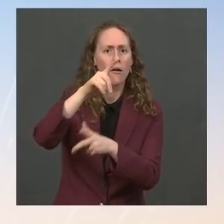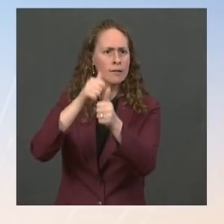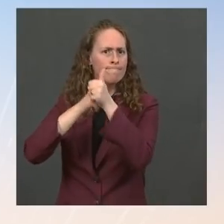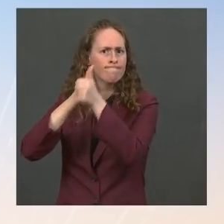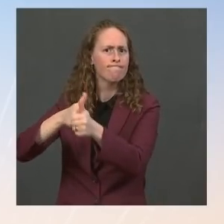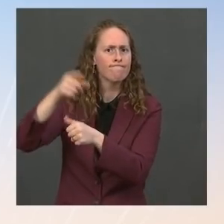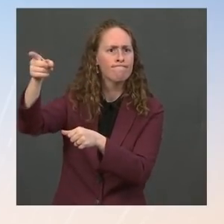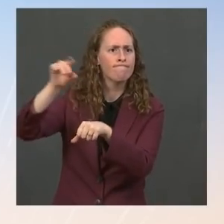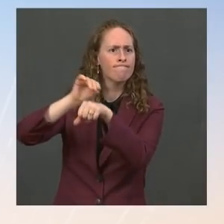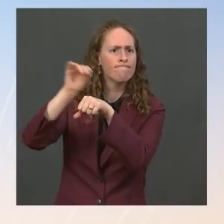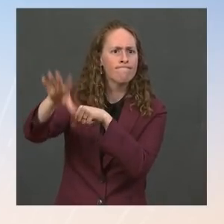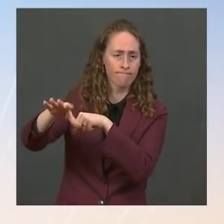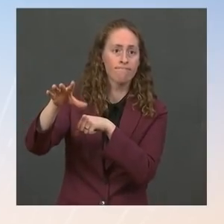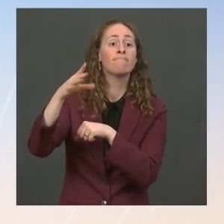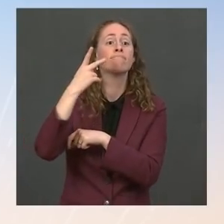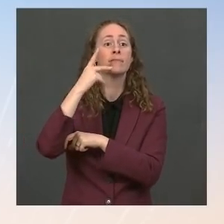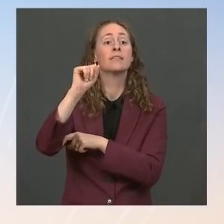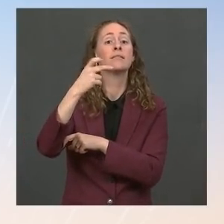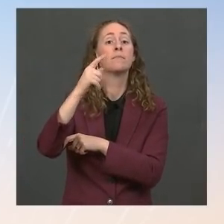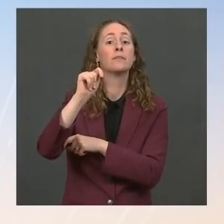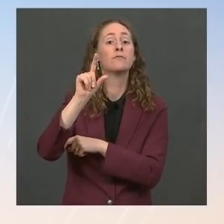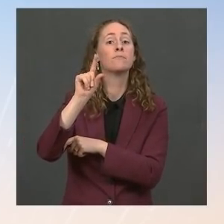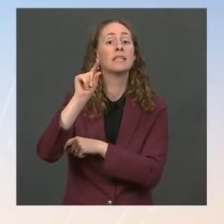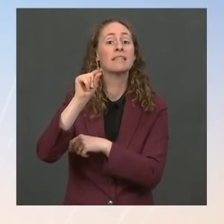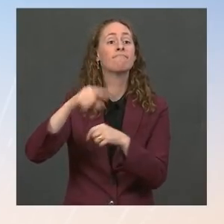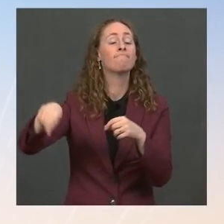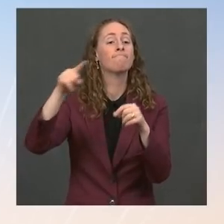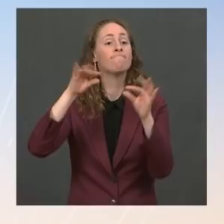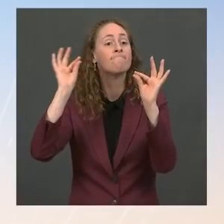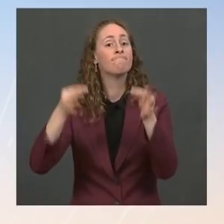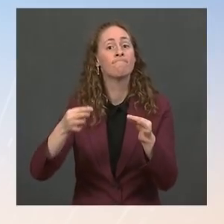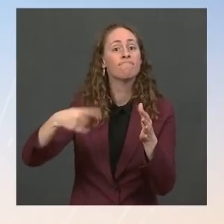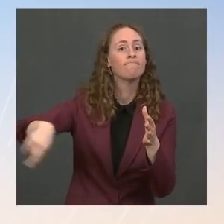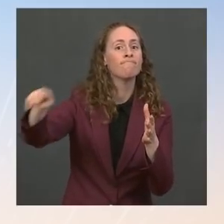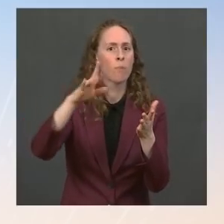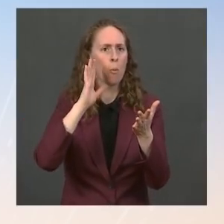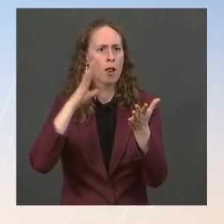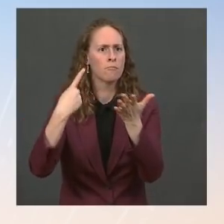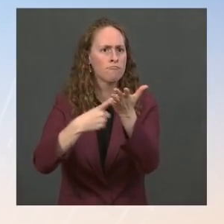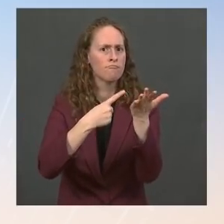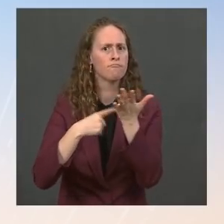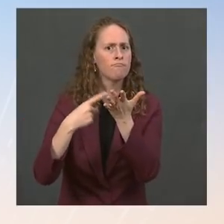The advisory committee is meeting on Thursday. We've seen some recommendations that we felt was a step forward